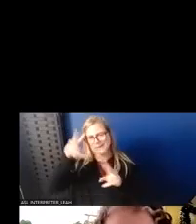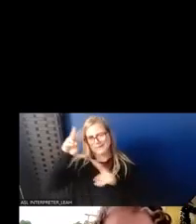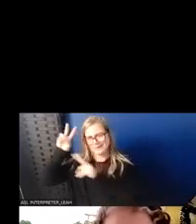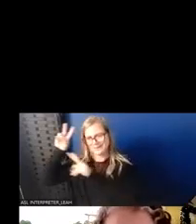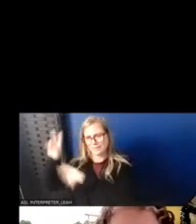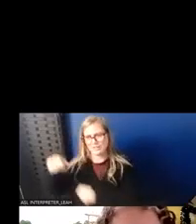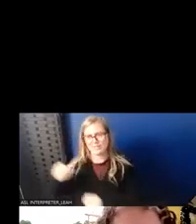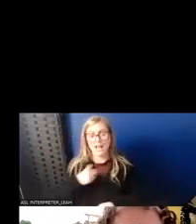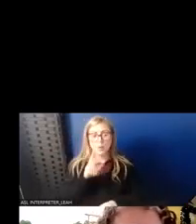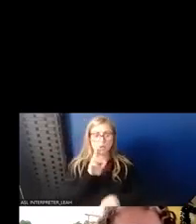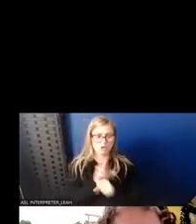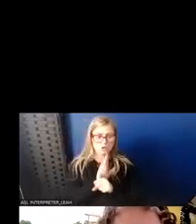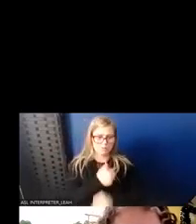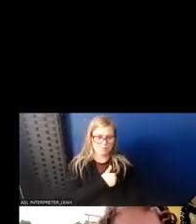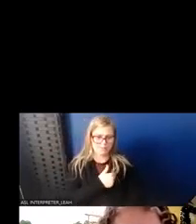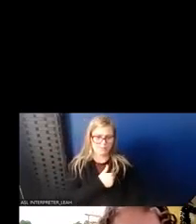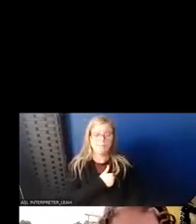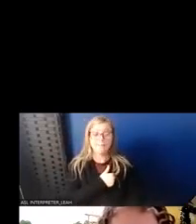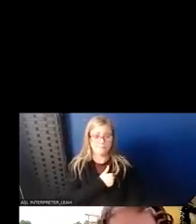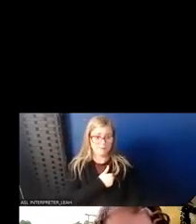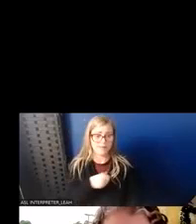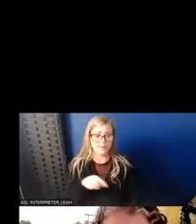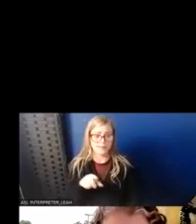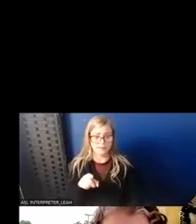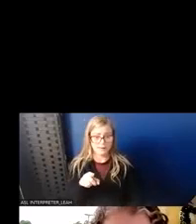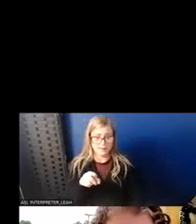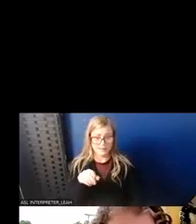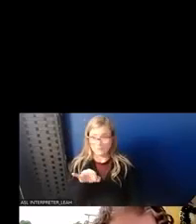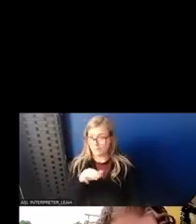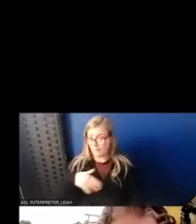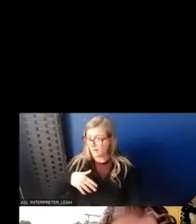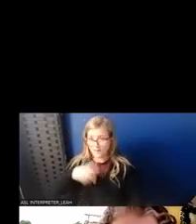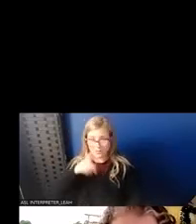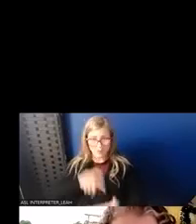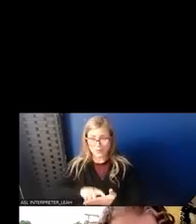For those of you who haven't noticed, while Anne was talking,